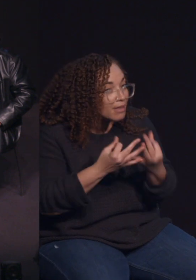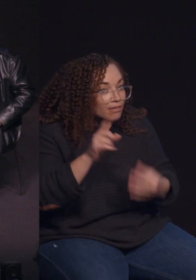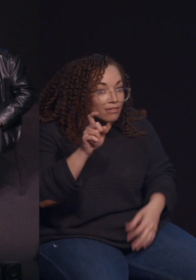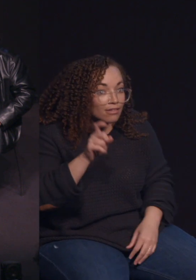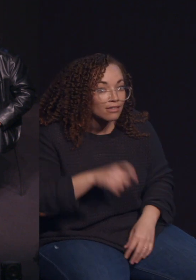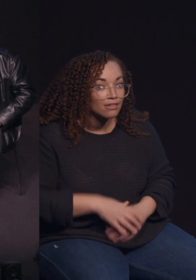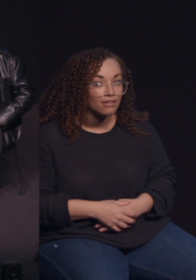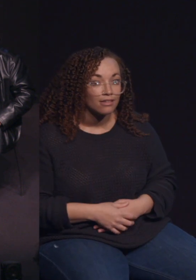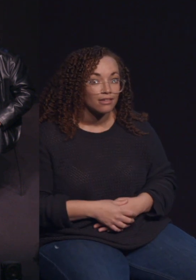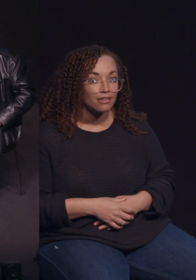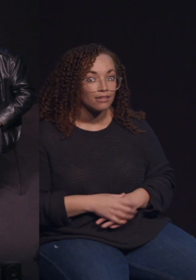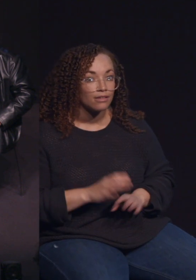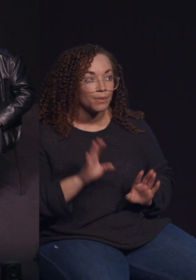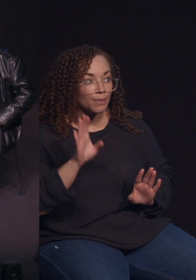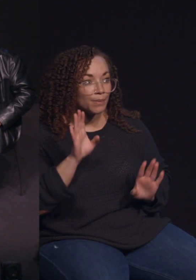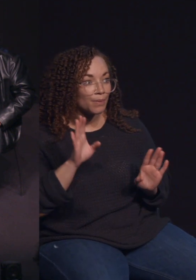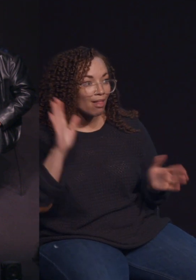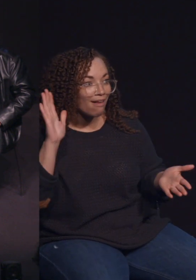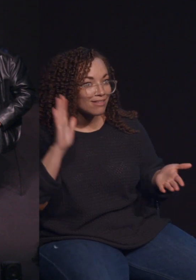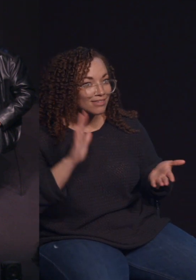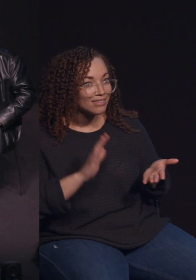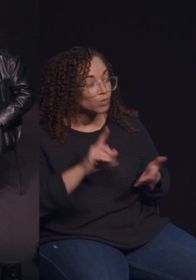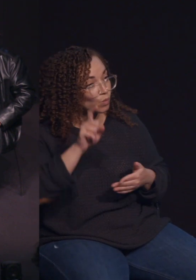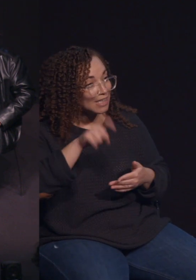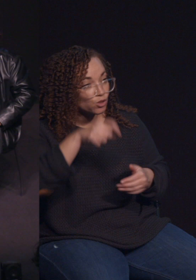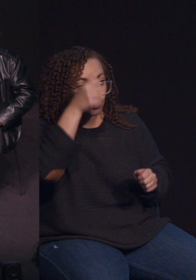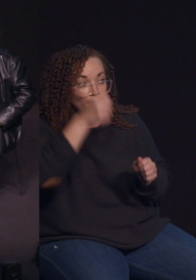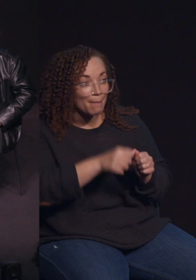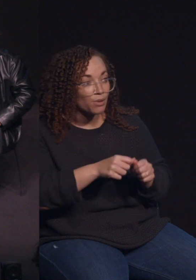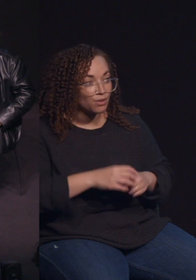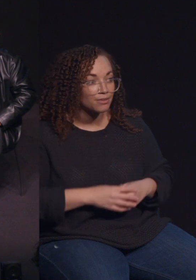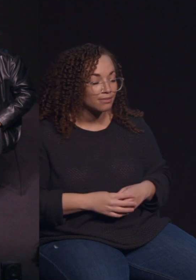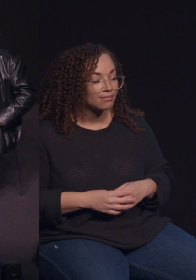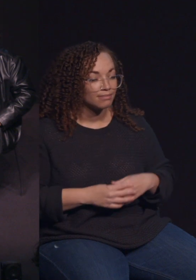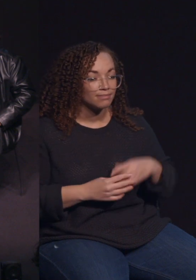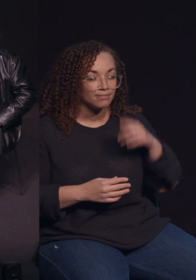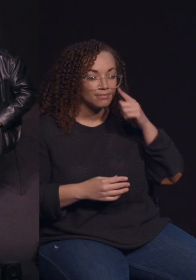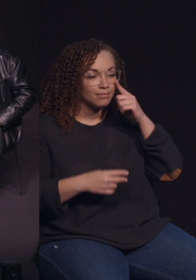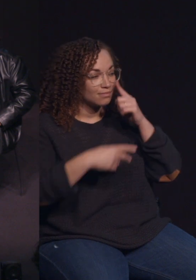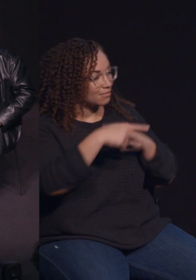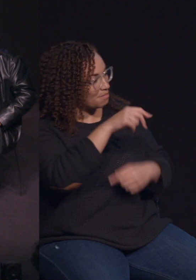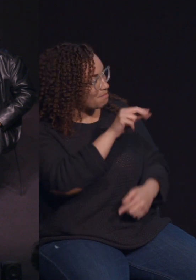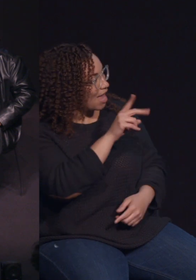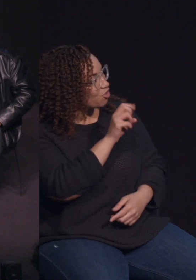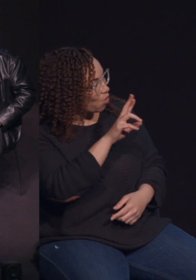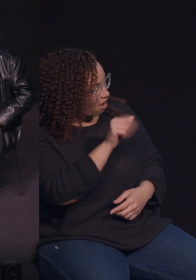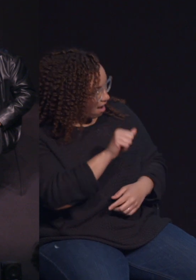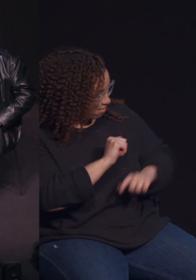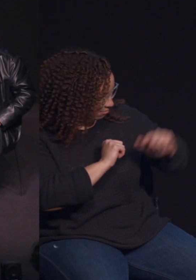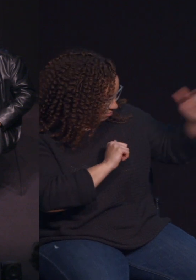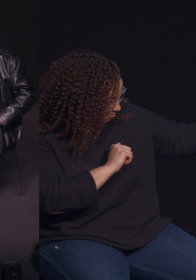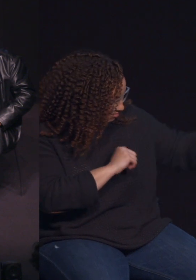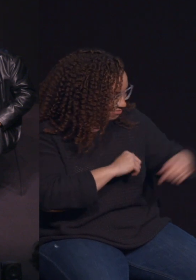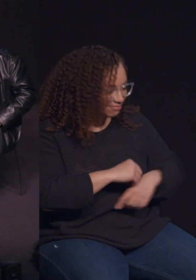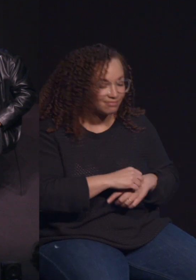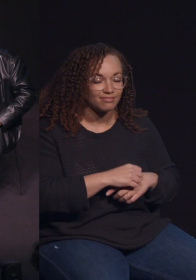We need to remember those. Pandora. Pandora Thomas: Well, I also wanna start by saying: I love you, Bryant.